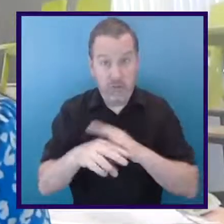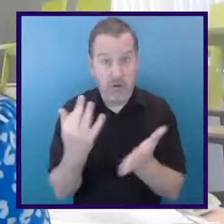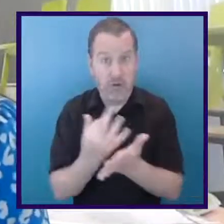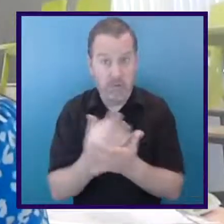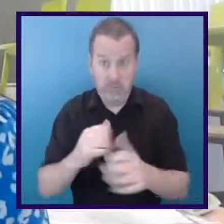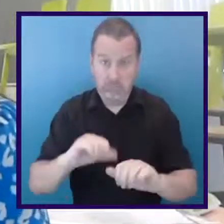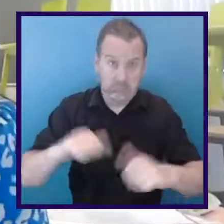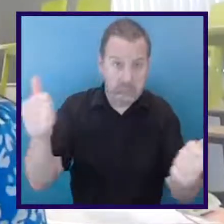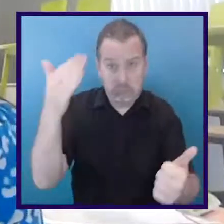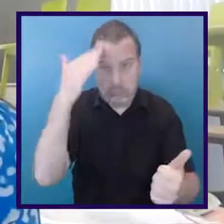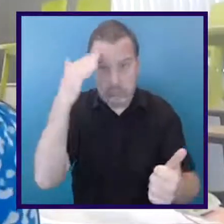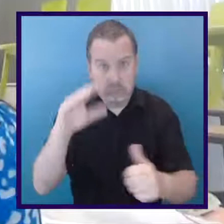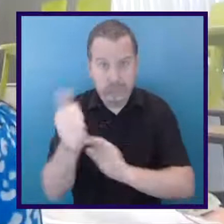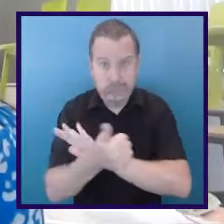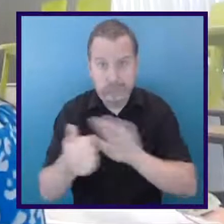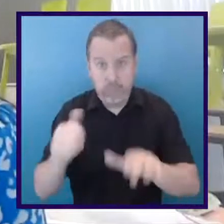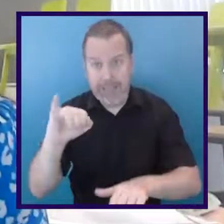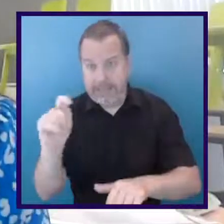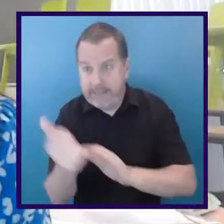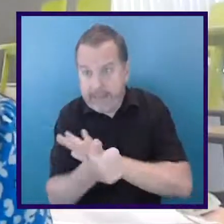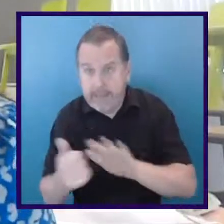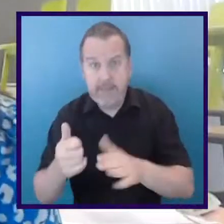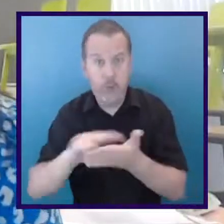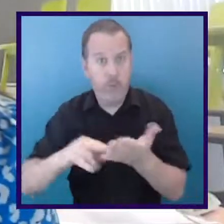It just didn't seem to translate that well during lock down.